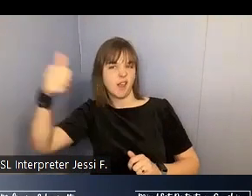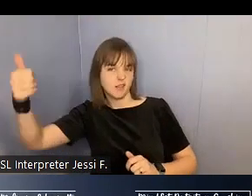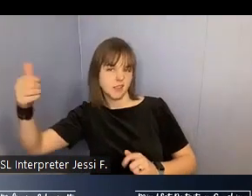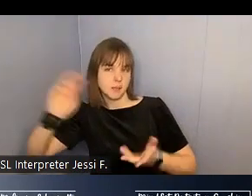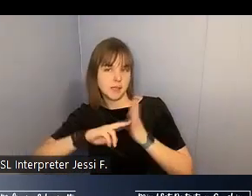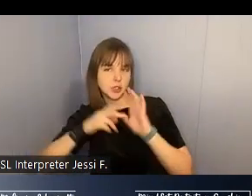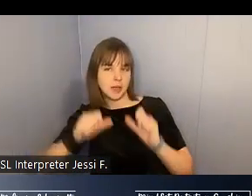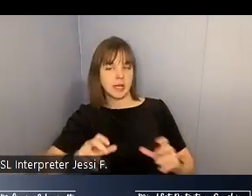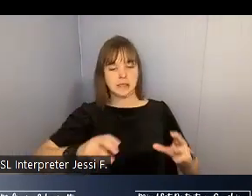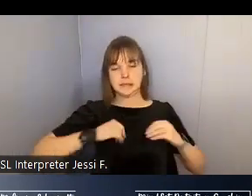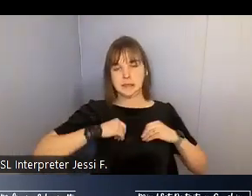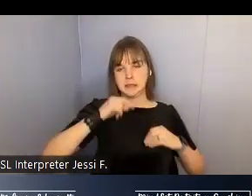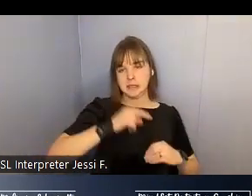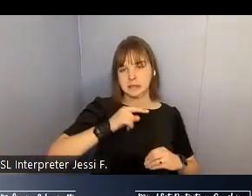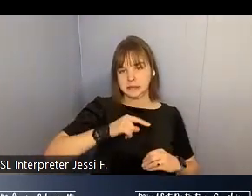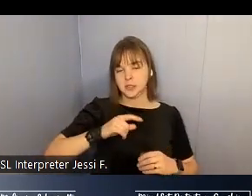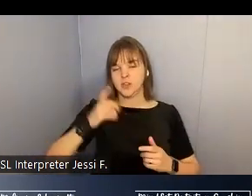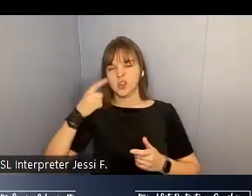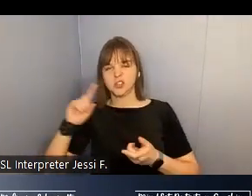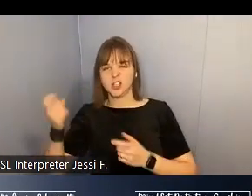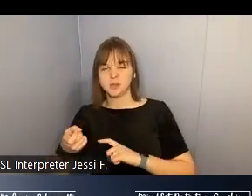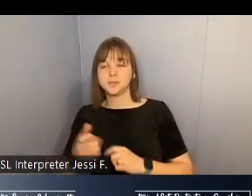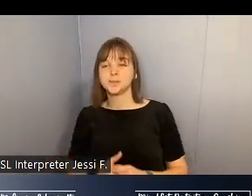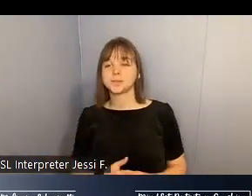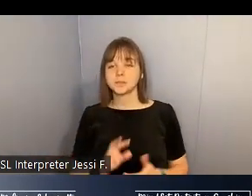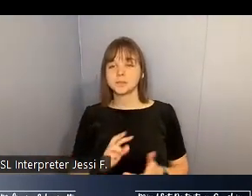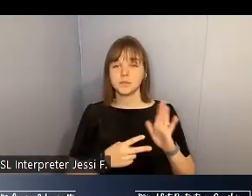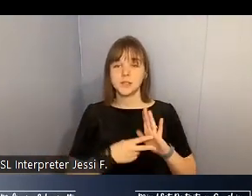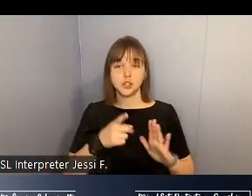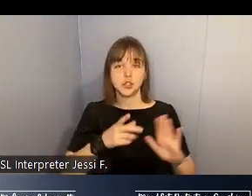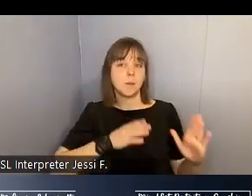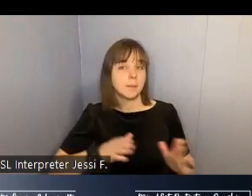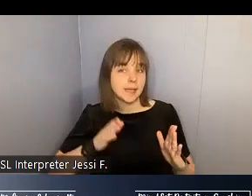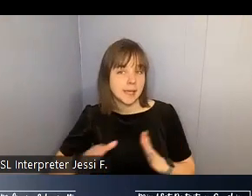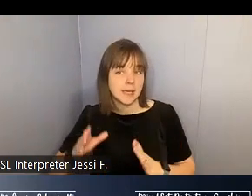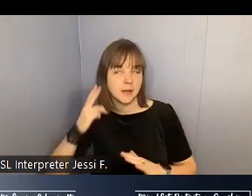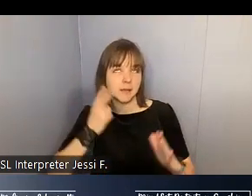and wellness strategy. It starts you planning ahead and thinking ahead.